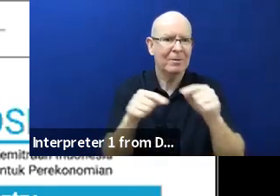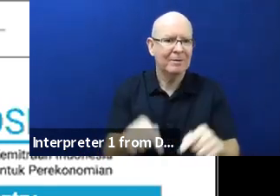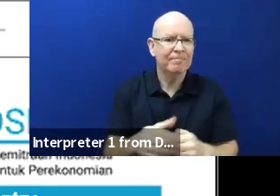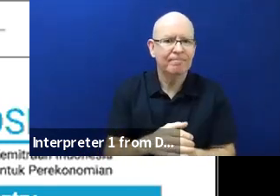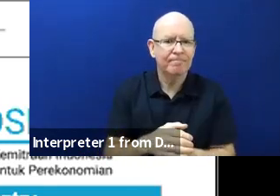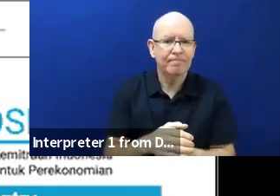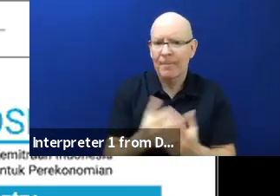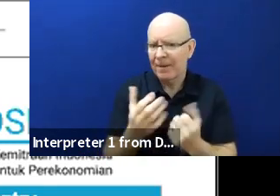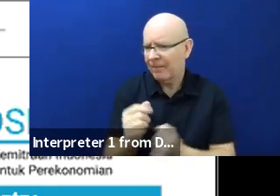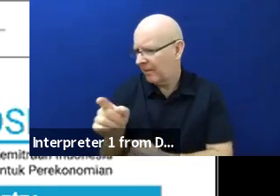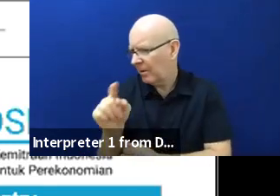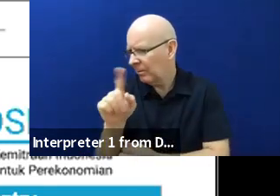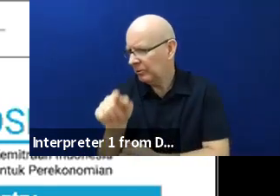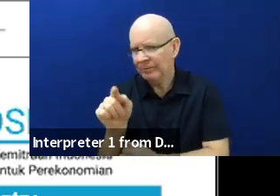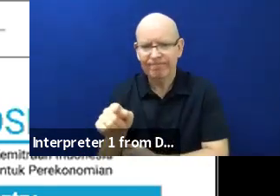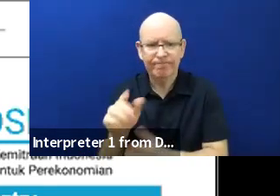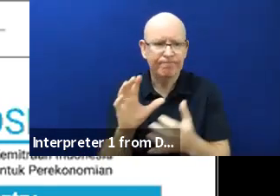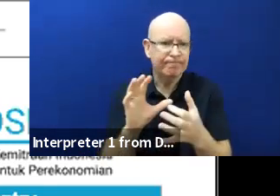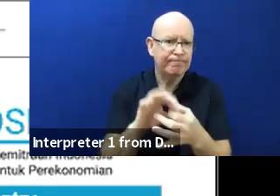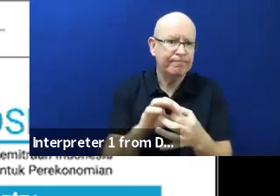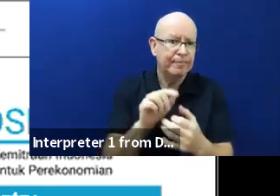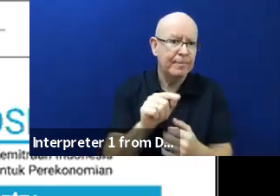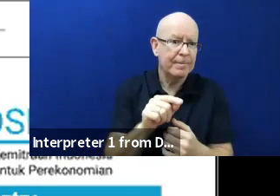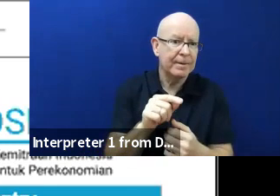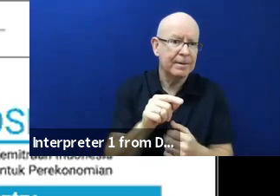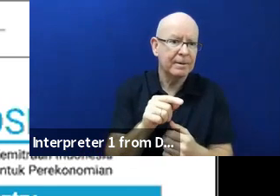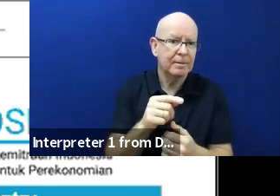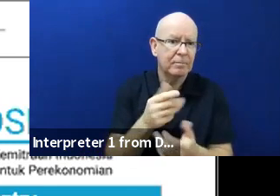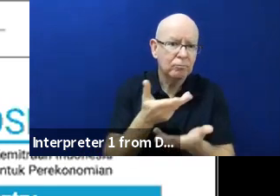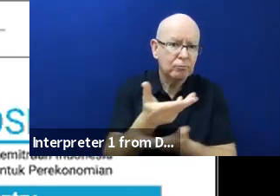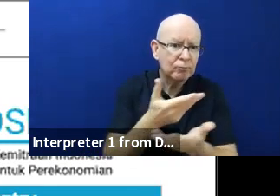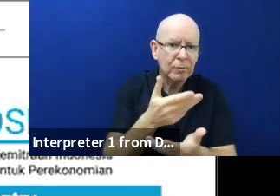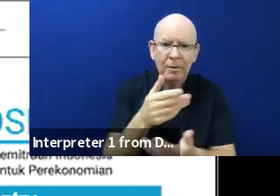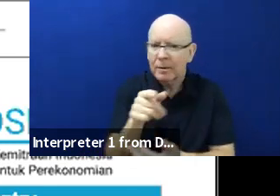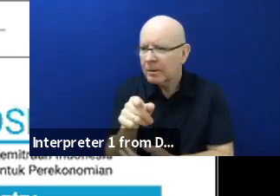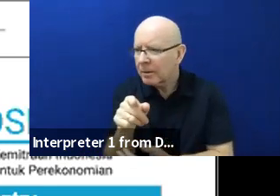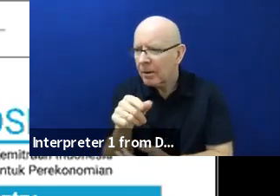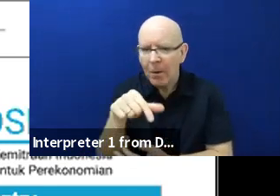all the family members who provide that support